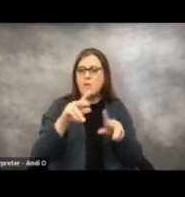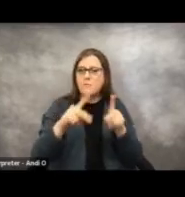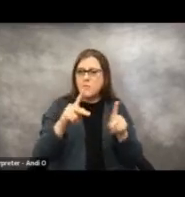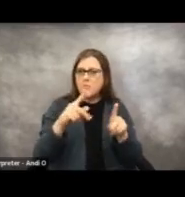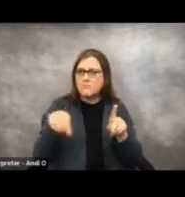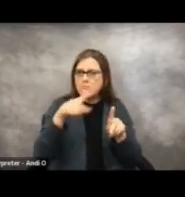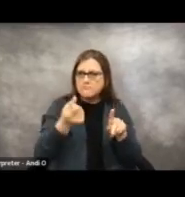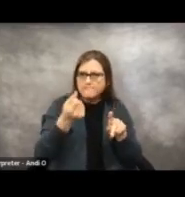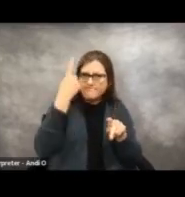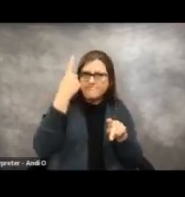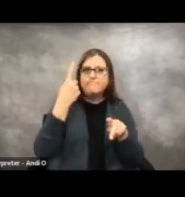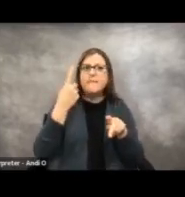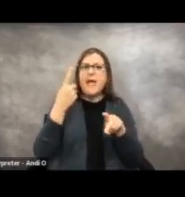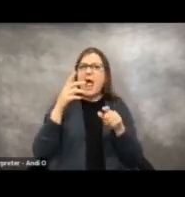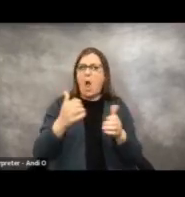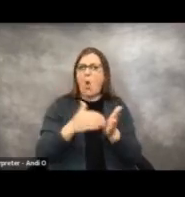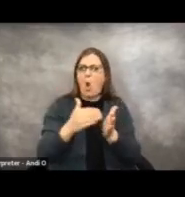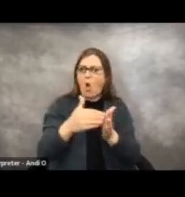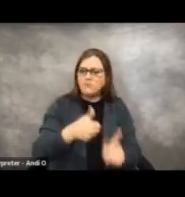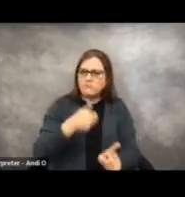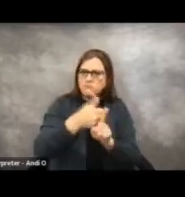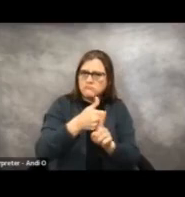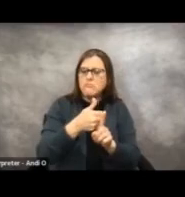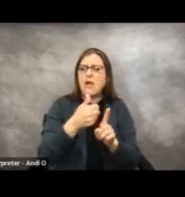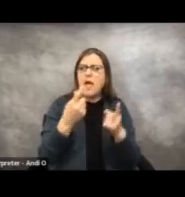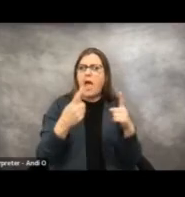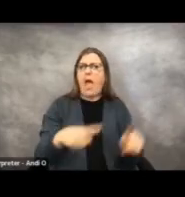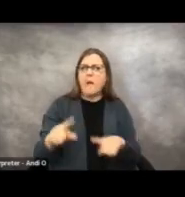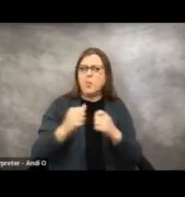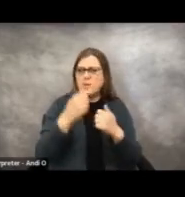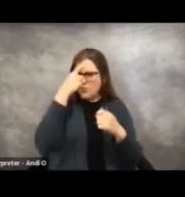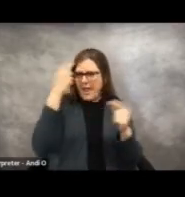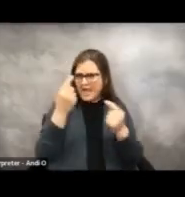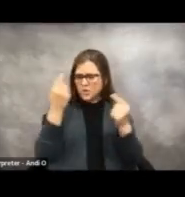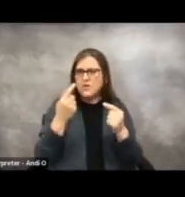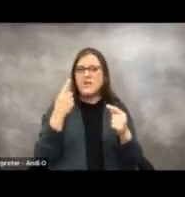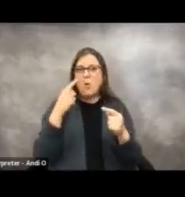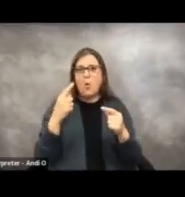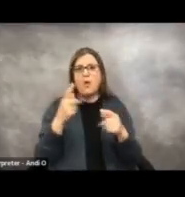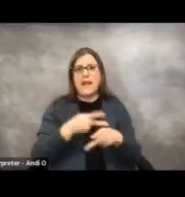prevalence of brain injury among caretakers and children to of course involved in the child